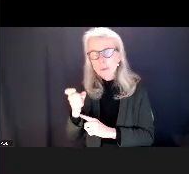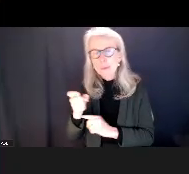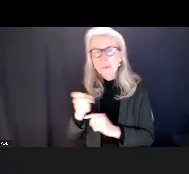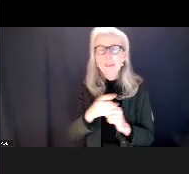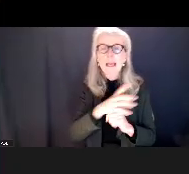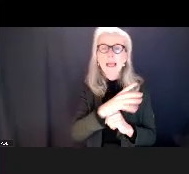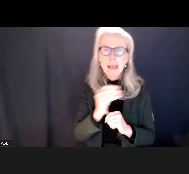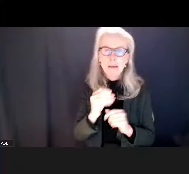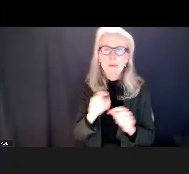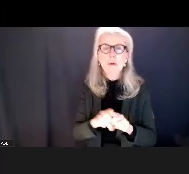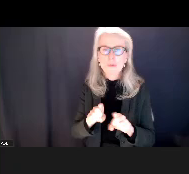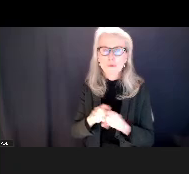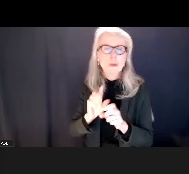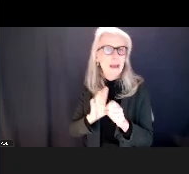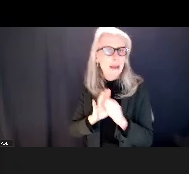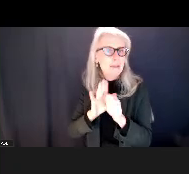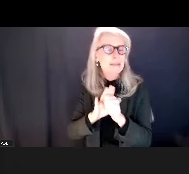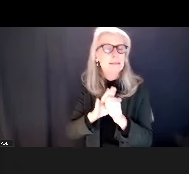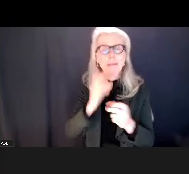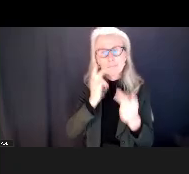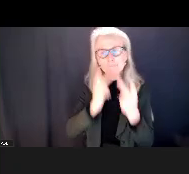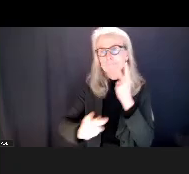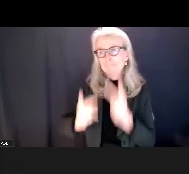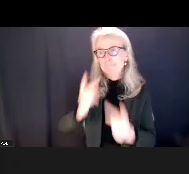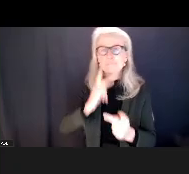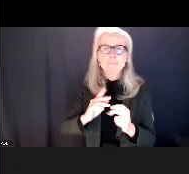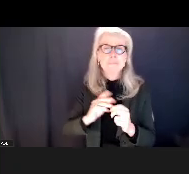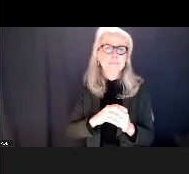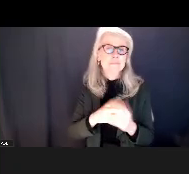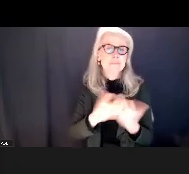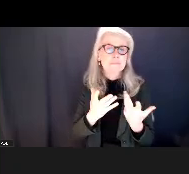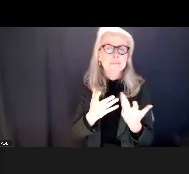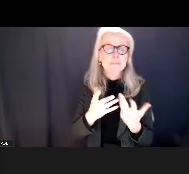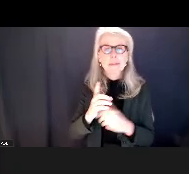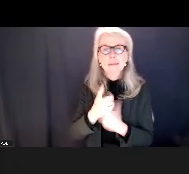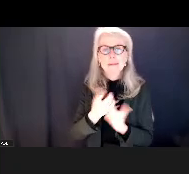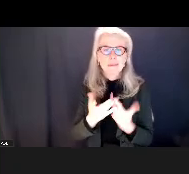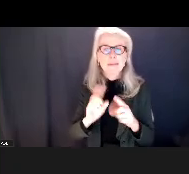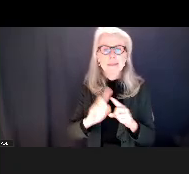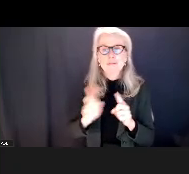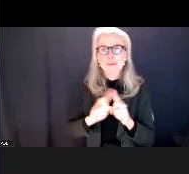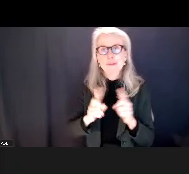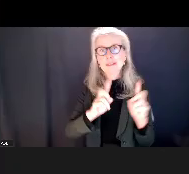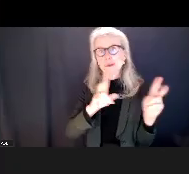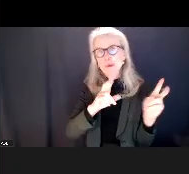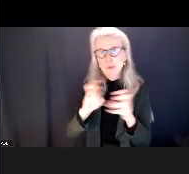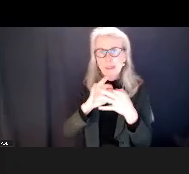through advocacy and collaboration with institutionalized and incarcerated populations.